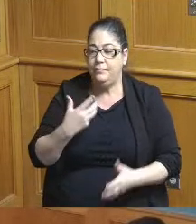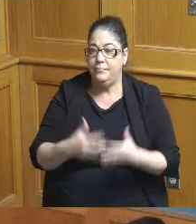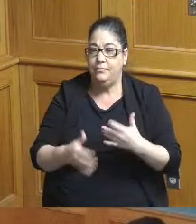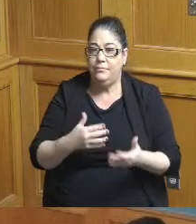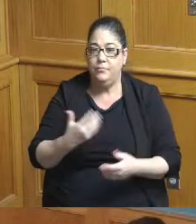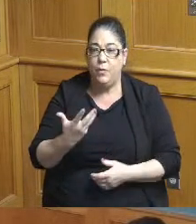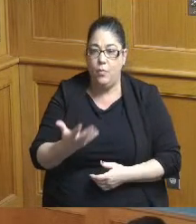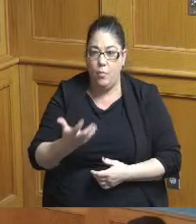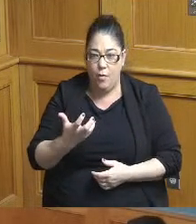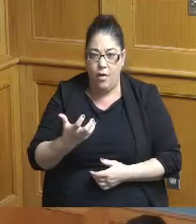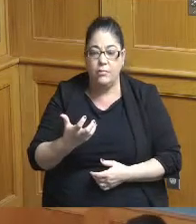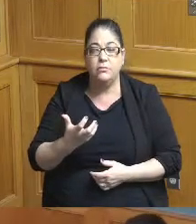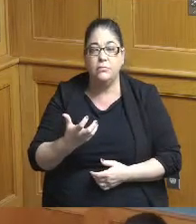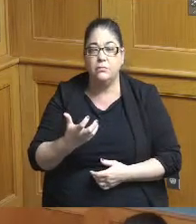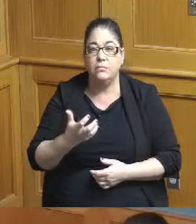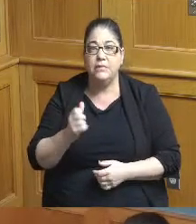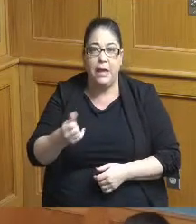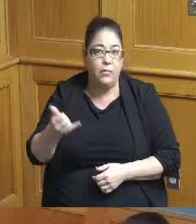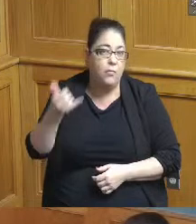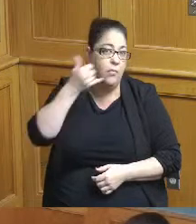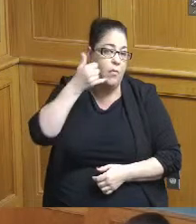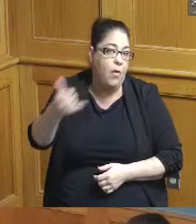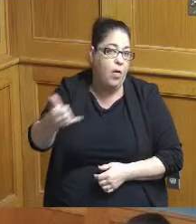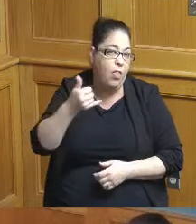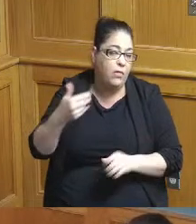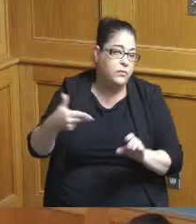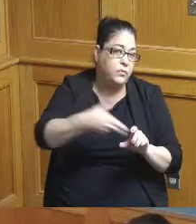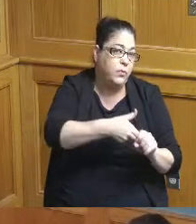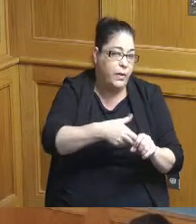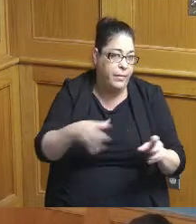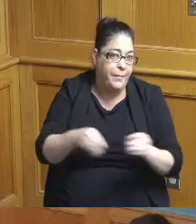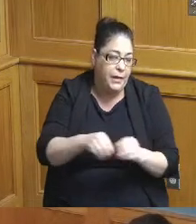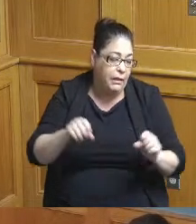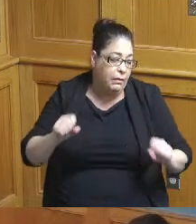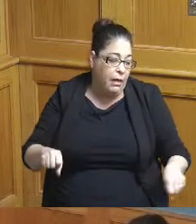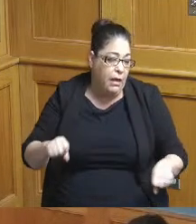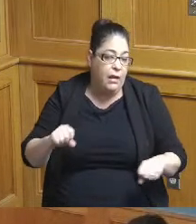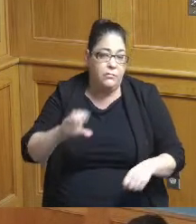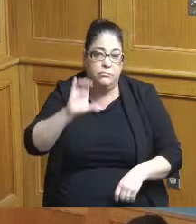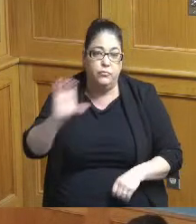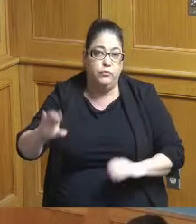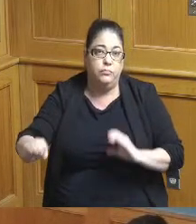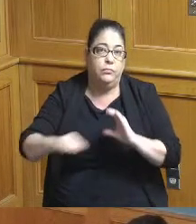in they certainly could call in if they're not able to come in and I appreciate your comments